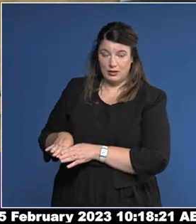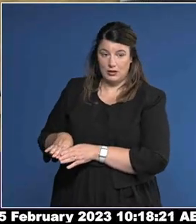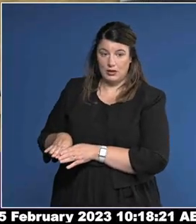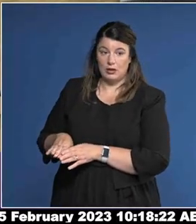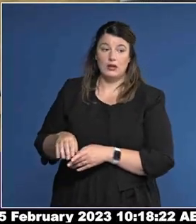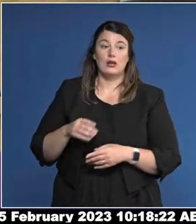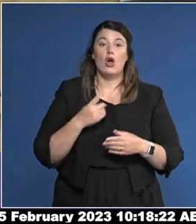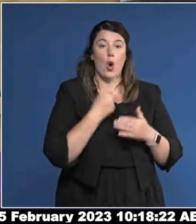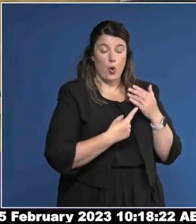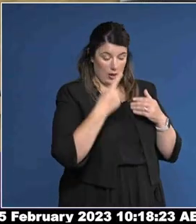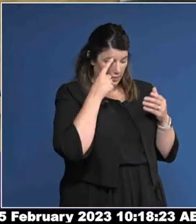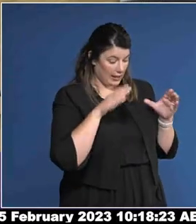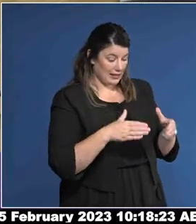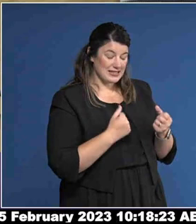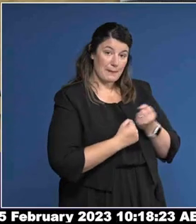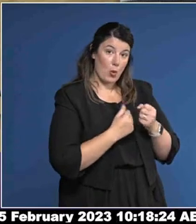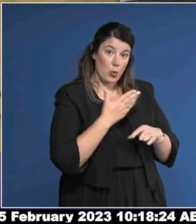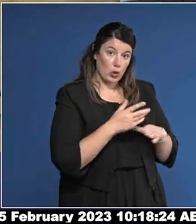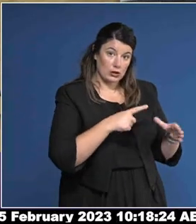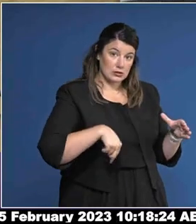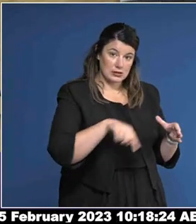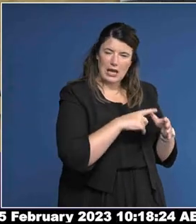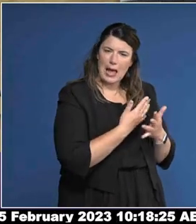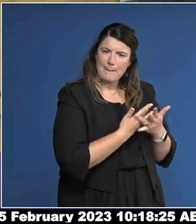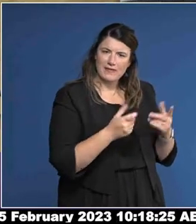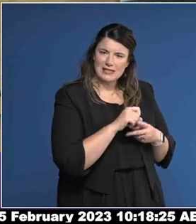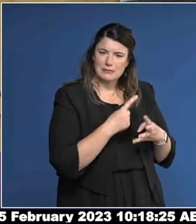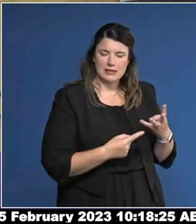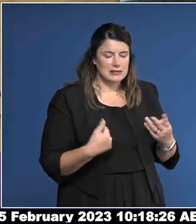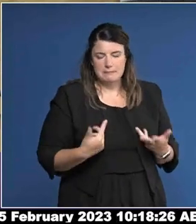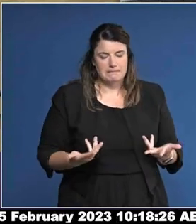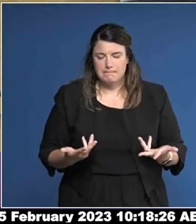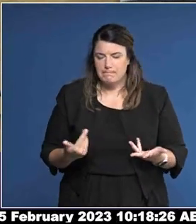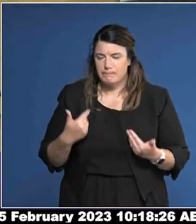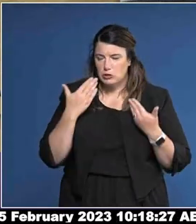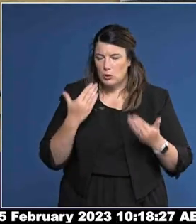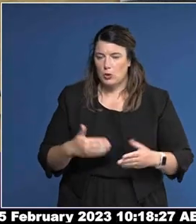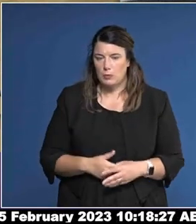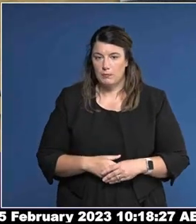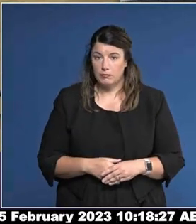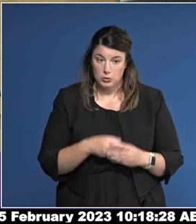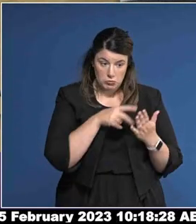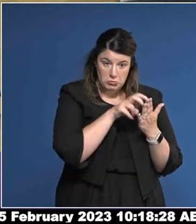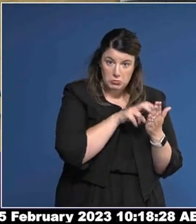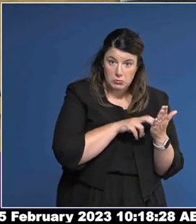direct support, do you know how many employees have disability? No, I do not. MS EASTMAN: Do you keep any record of that? No, we do not.